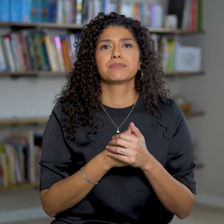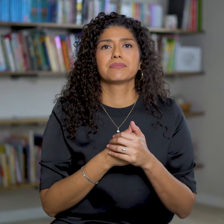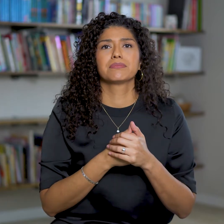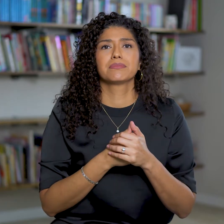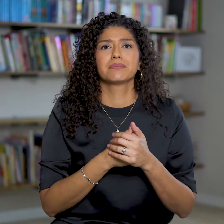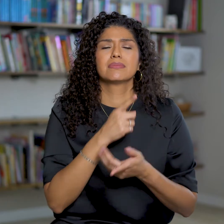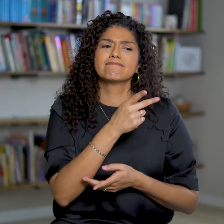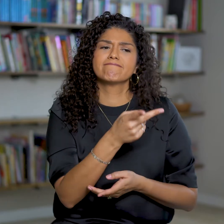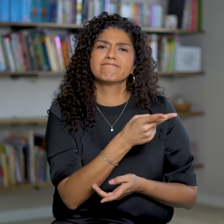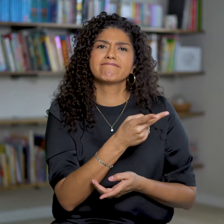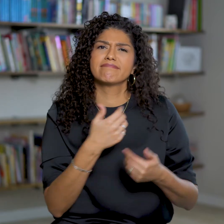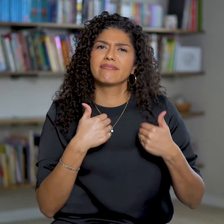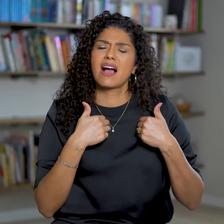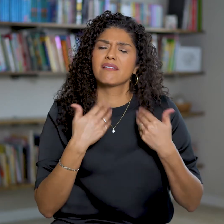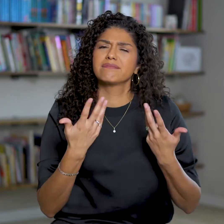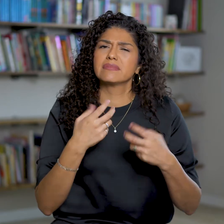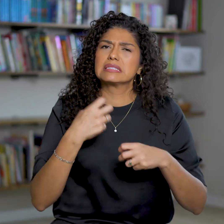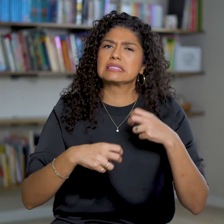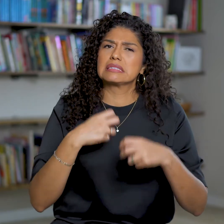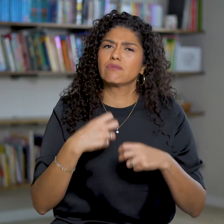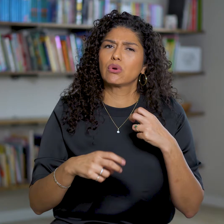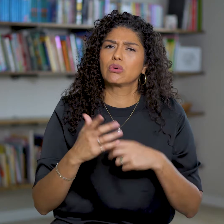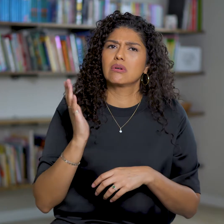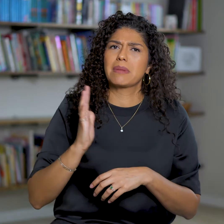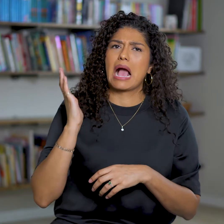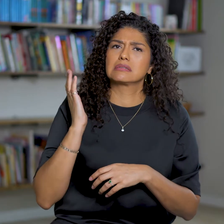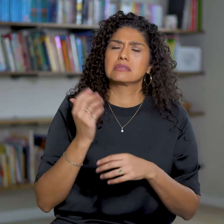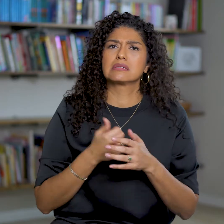She and David have a rocky past—